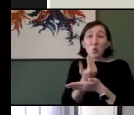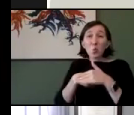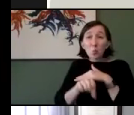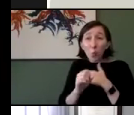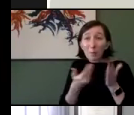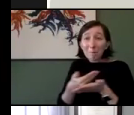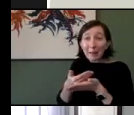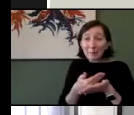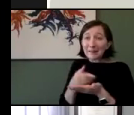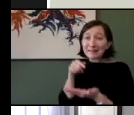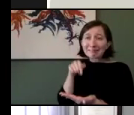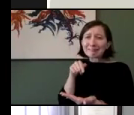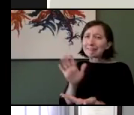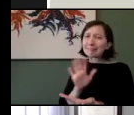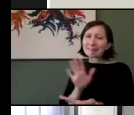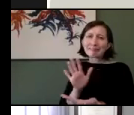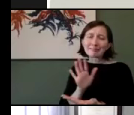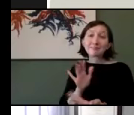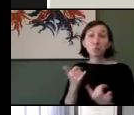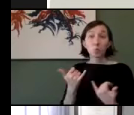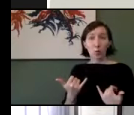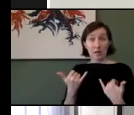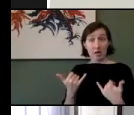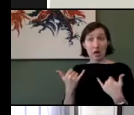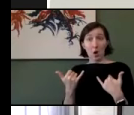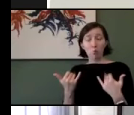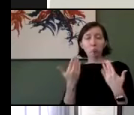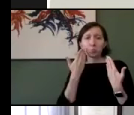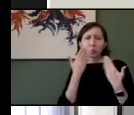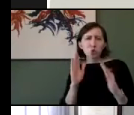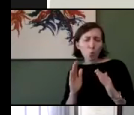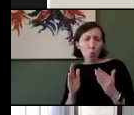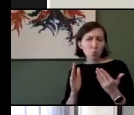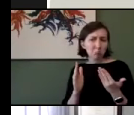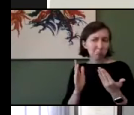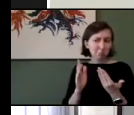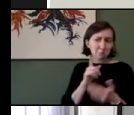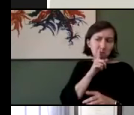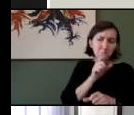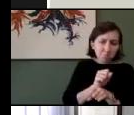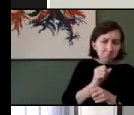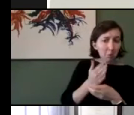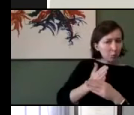At this time it's not known how much protection a face shield provides.